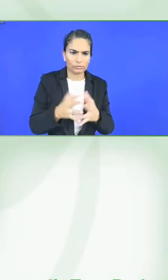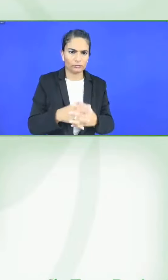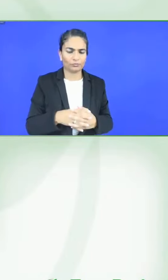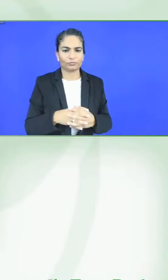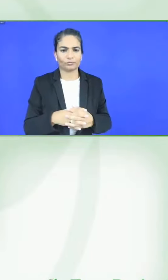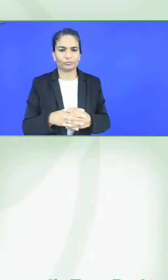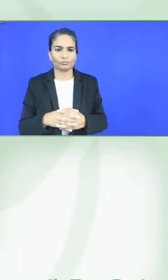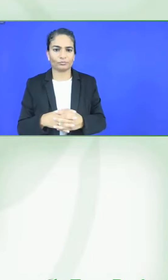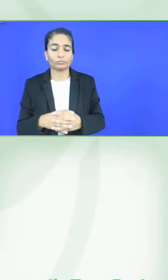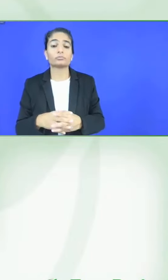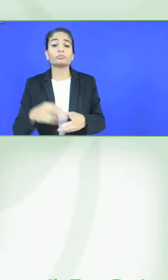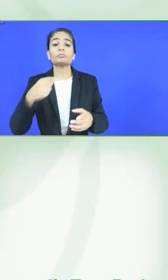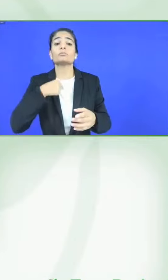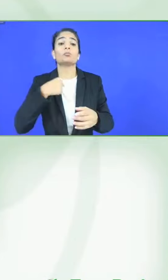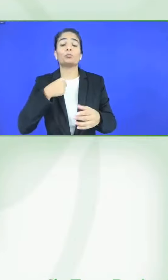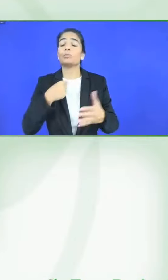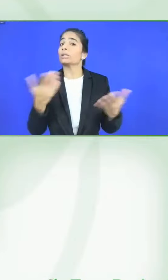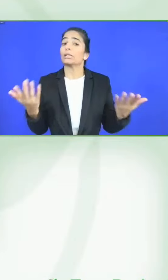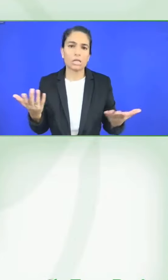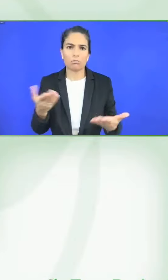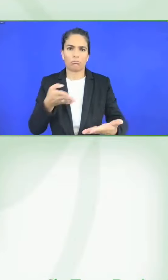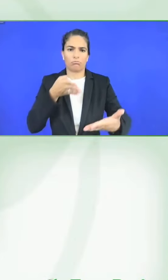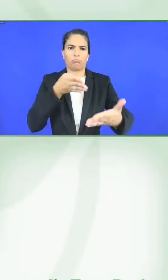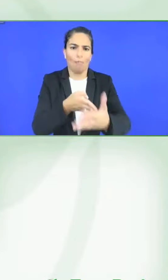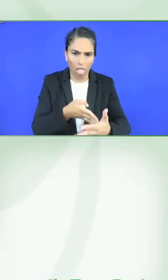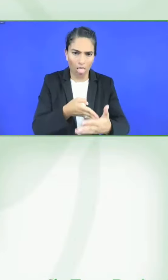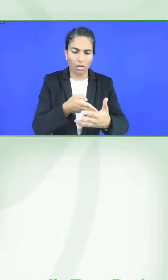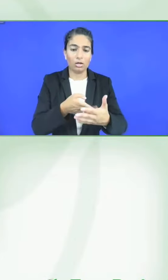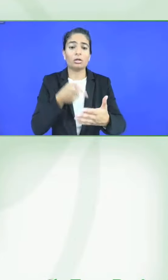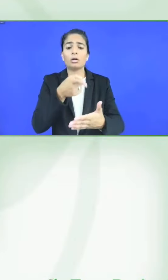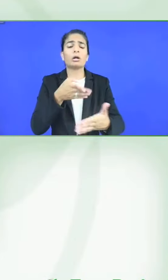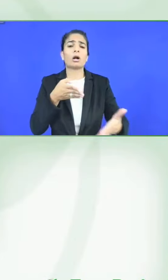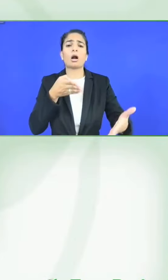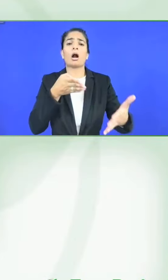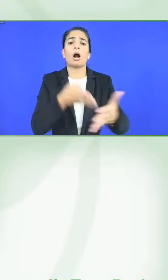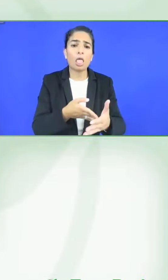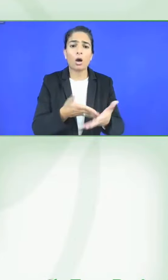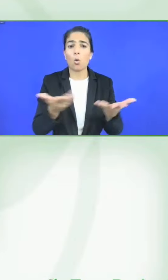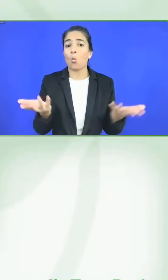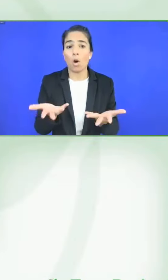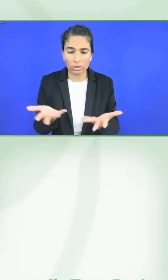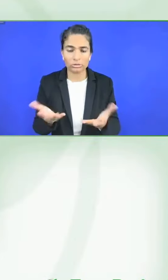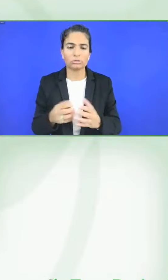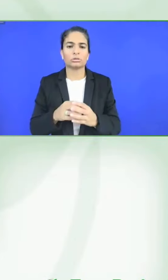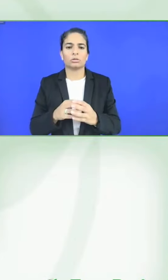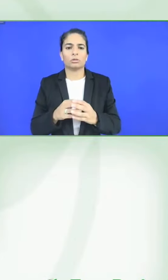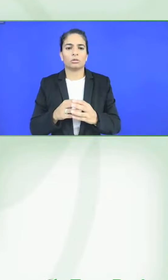to use, but you can't use any of them.